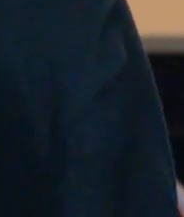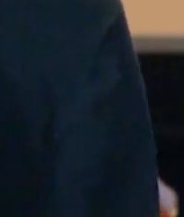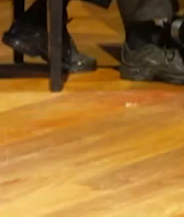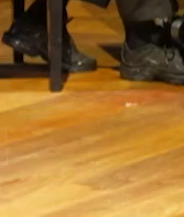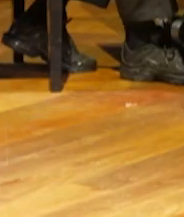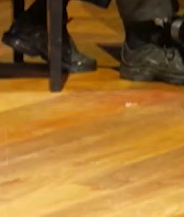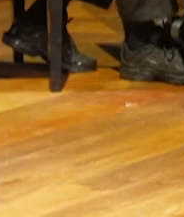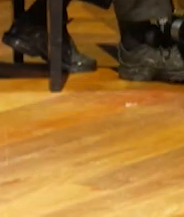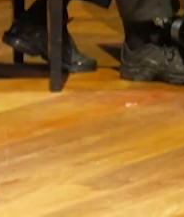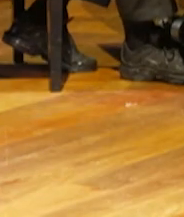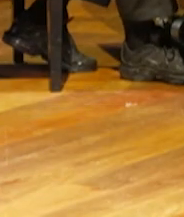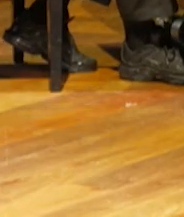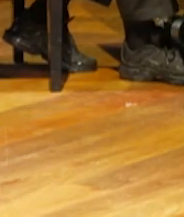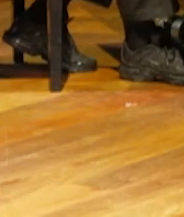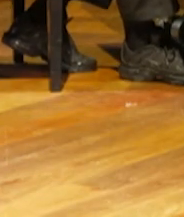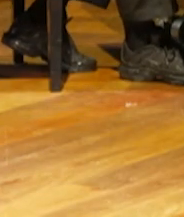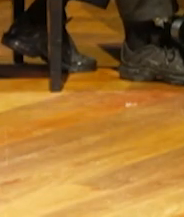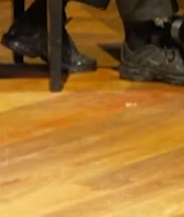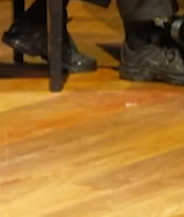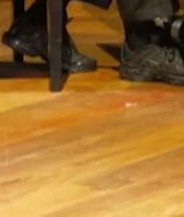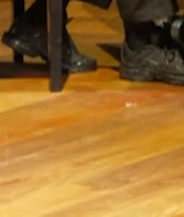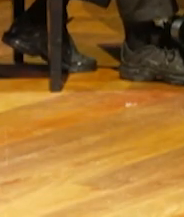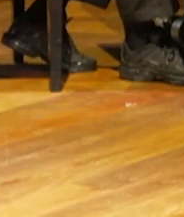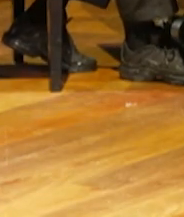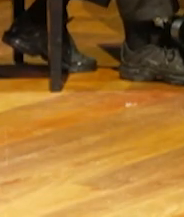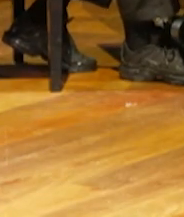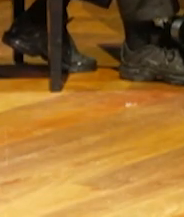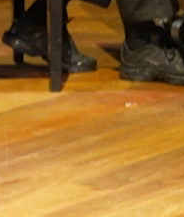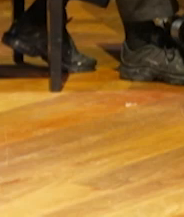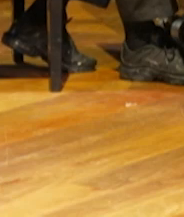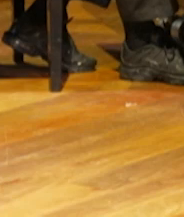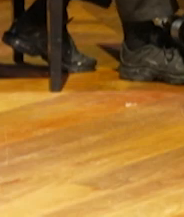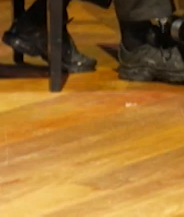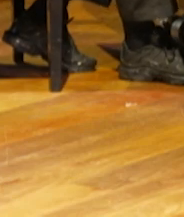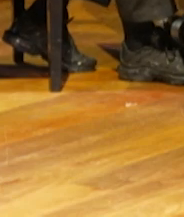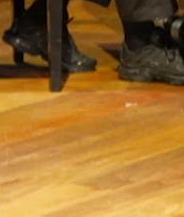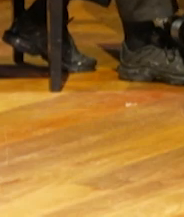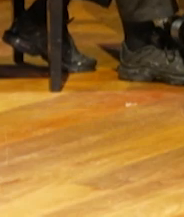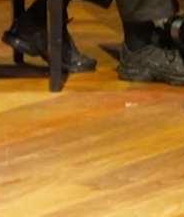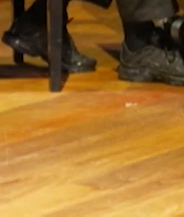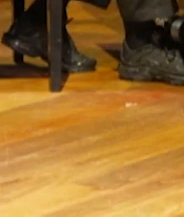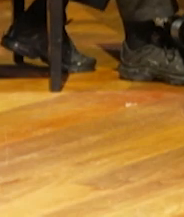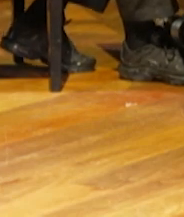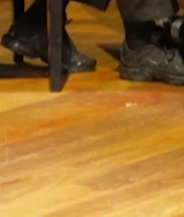#Don't think that I'm mad but I said.# #It's always a broken success.